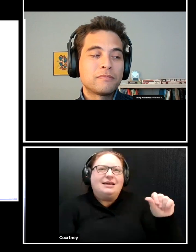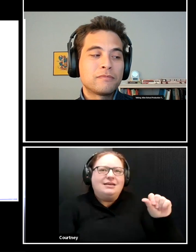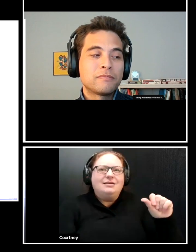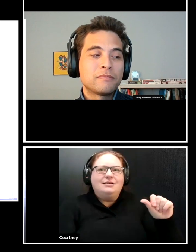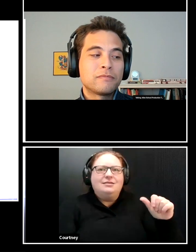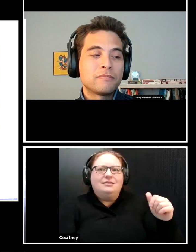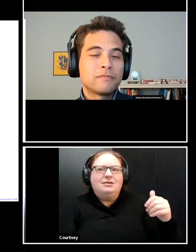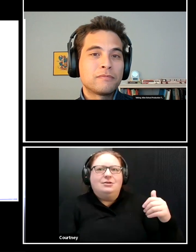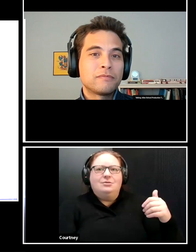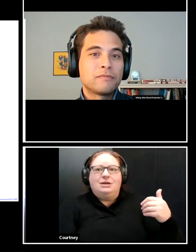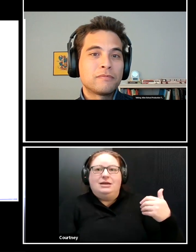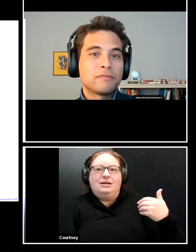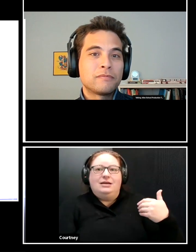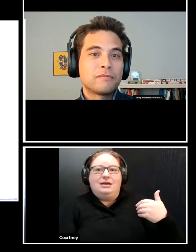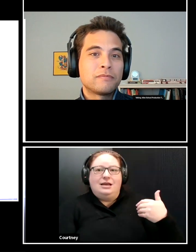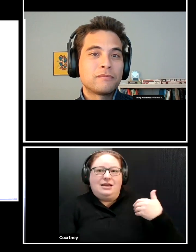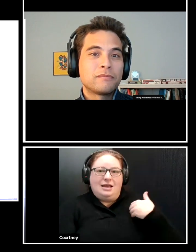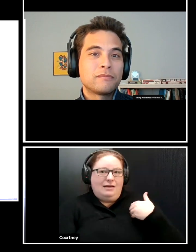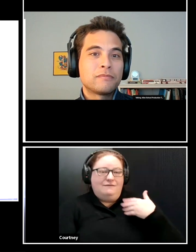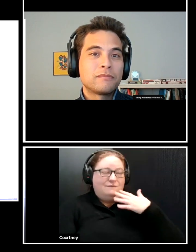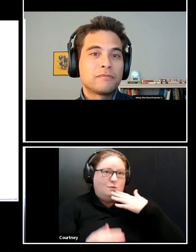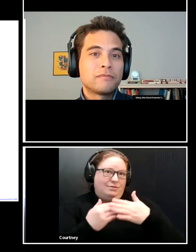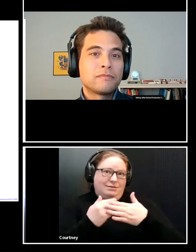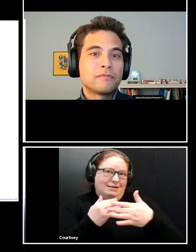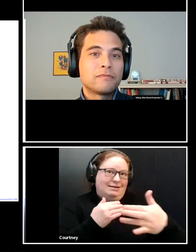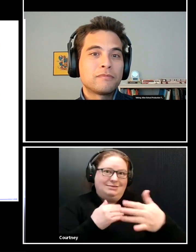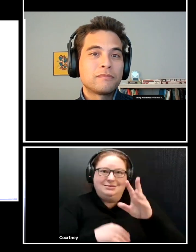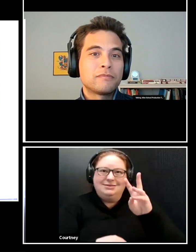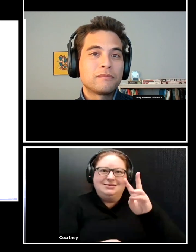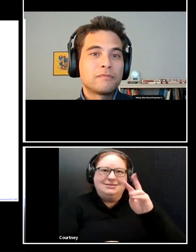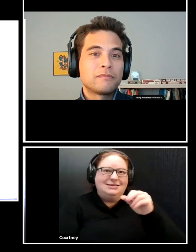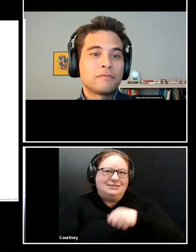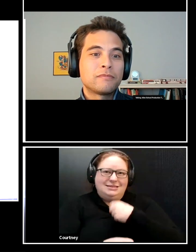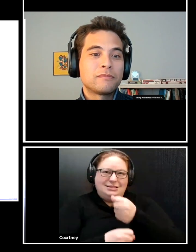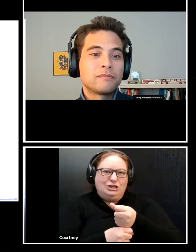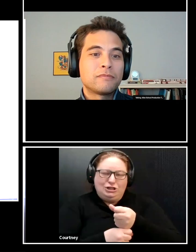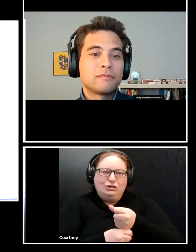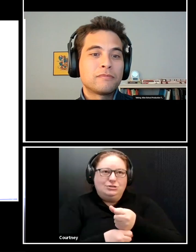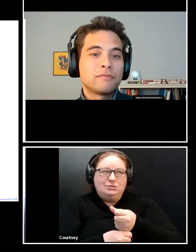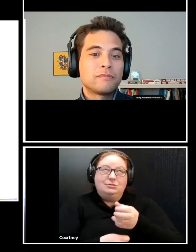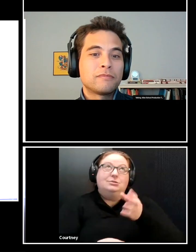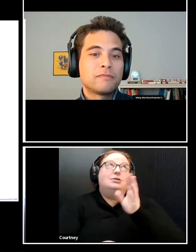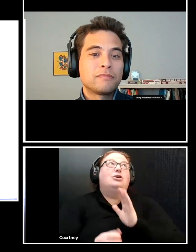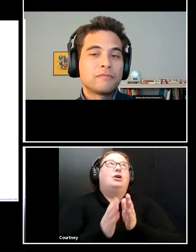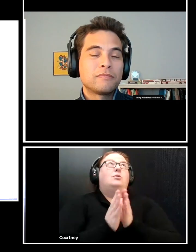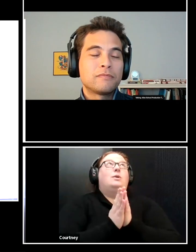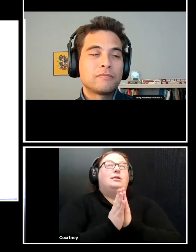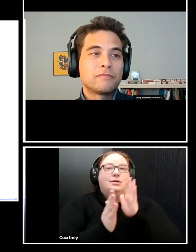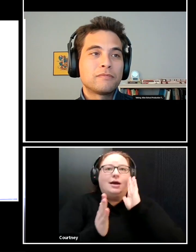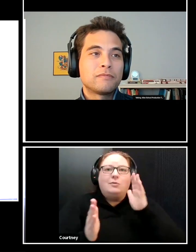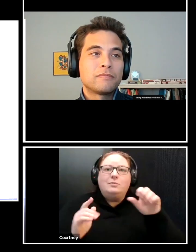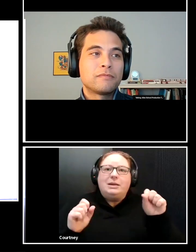um you know uh the next you know 60 years that um God willing you know I'll I'll be able to